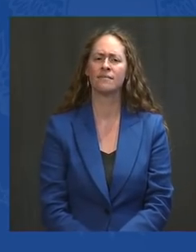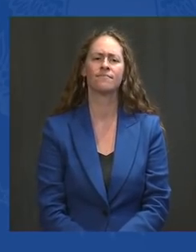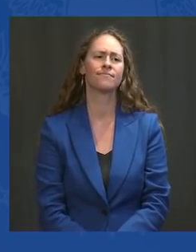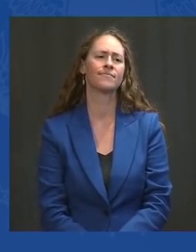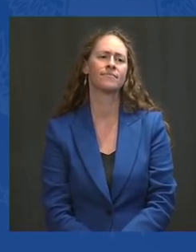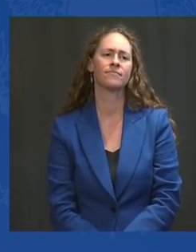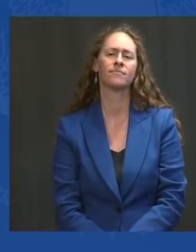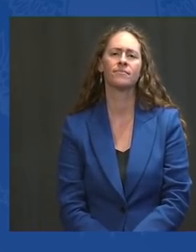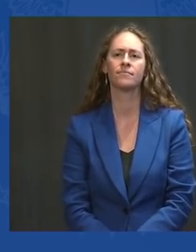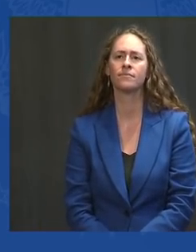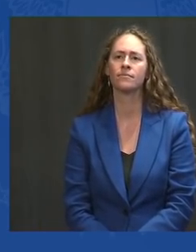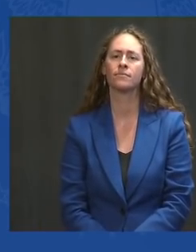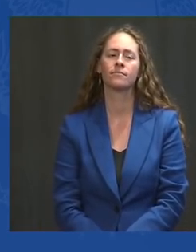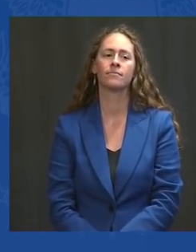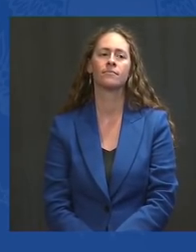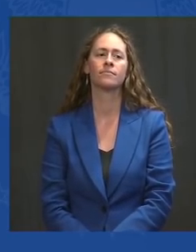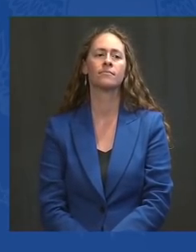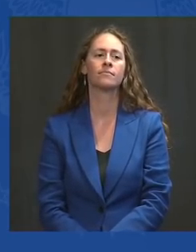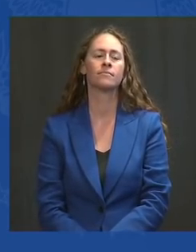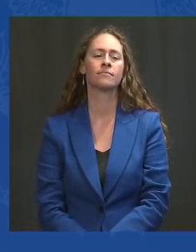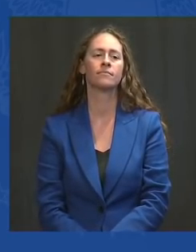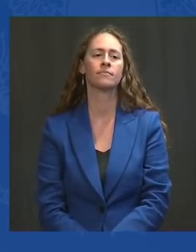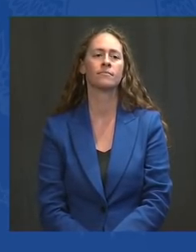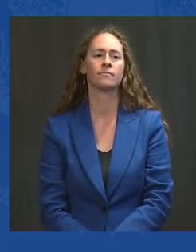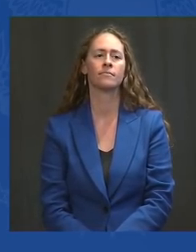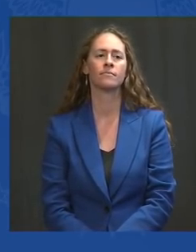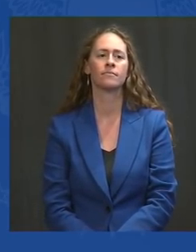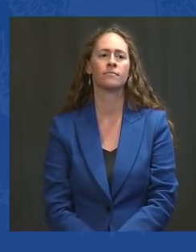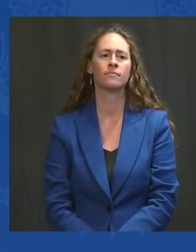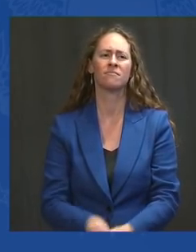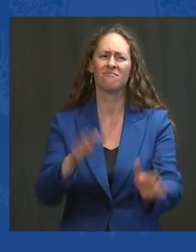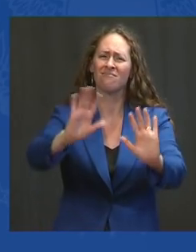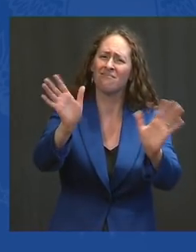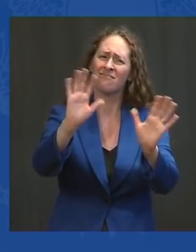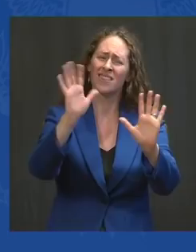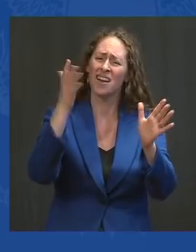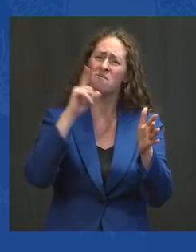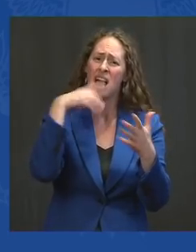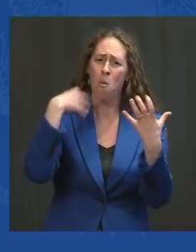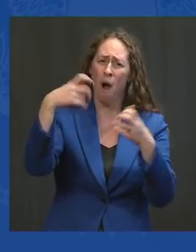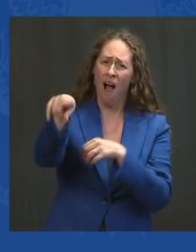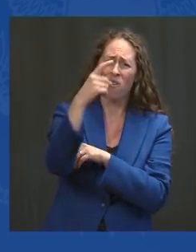it's hard to declare just how critical this is. It's simply unconscionable.